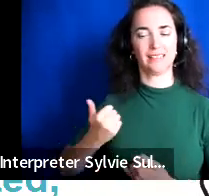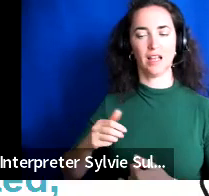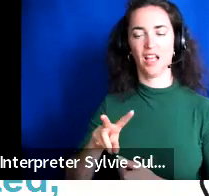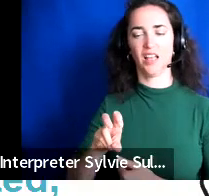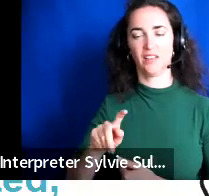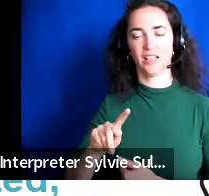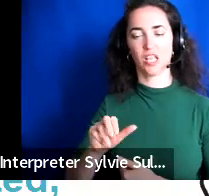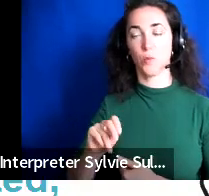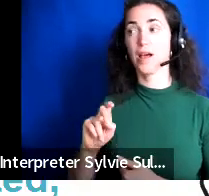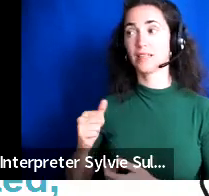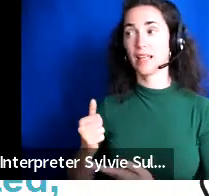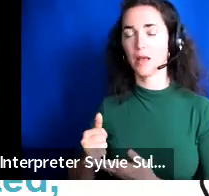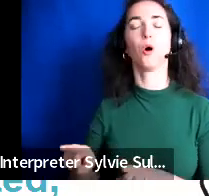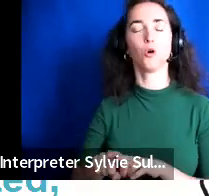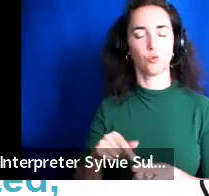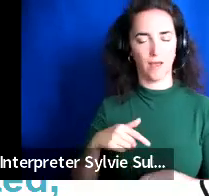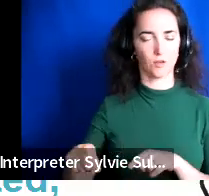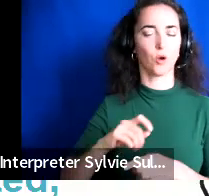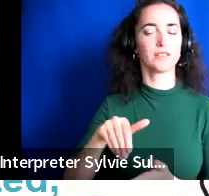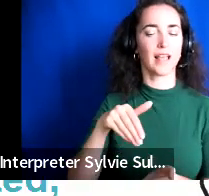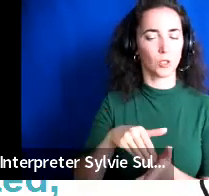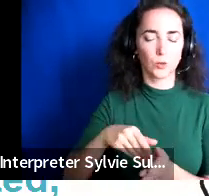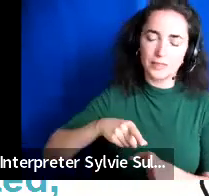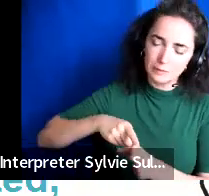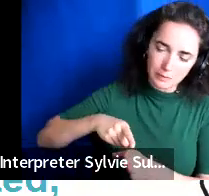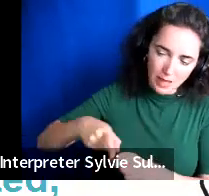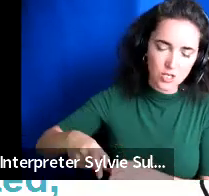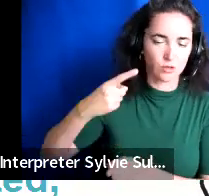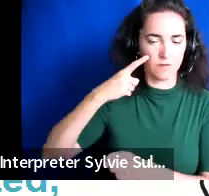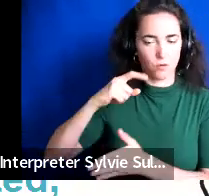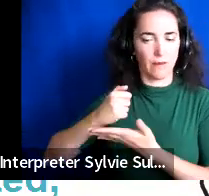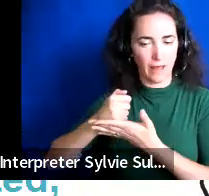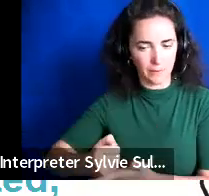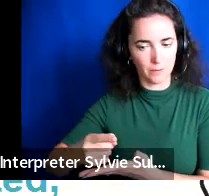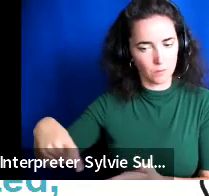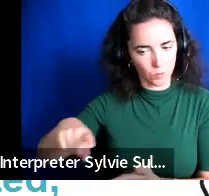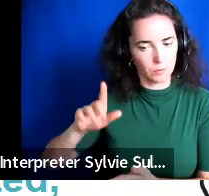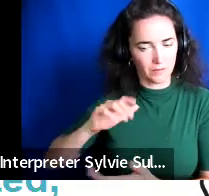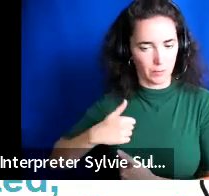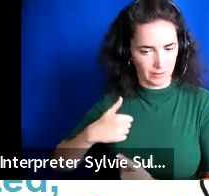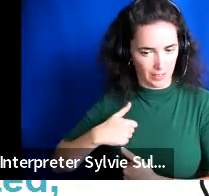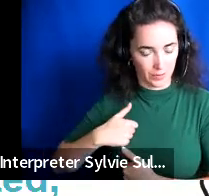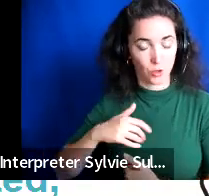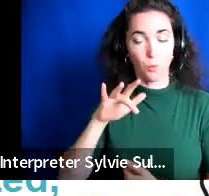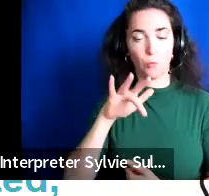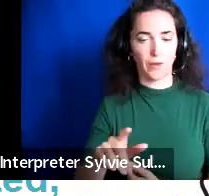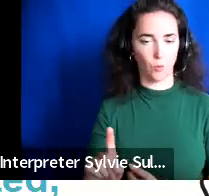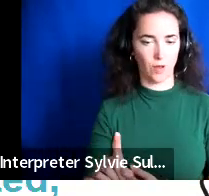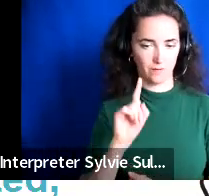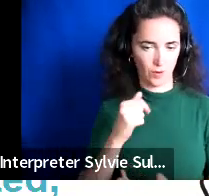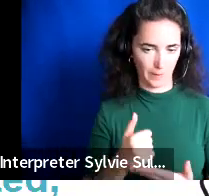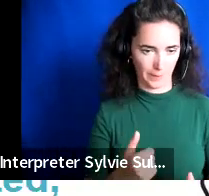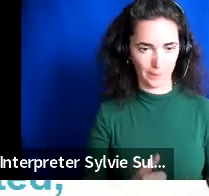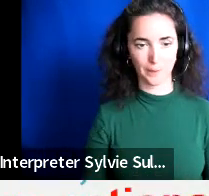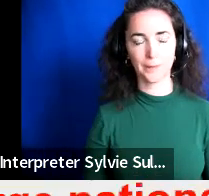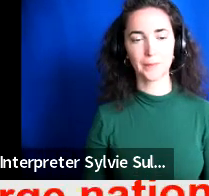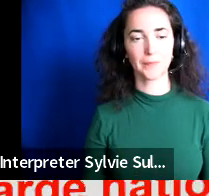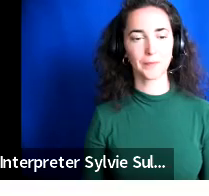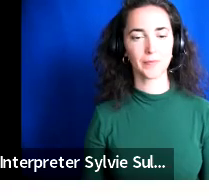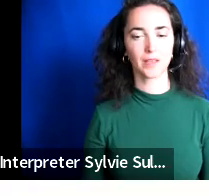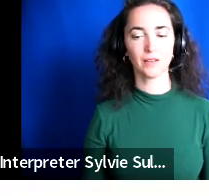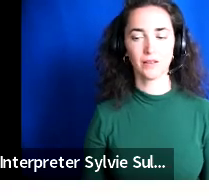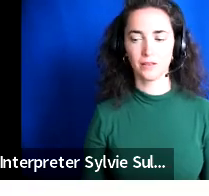There's also veteran call centers that specialize in veteran and those those crisis issues, so they would press one